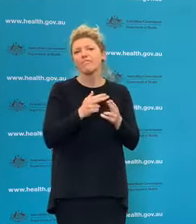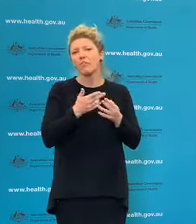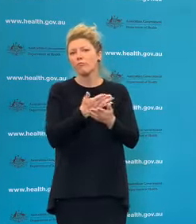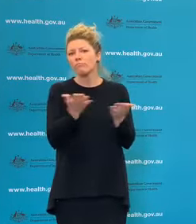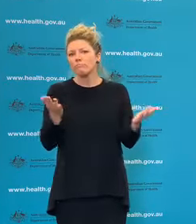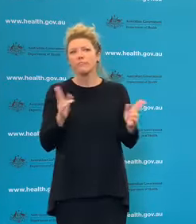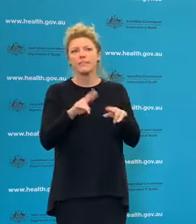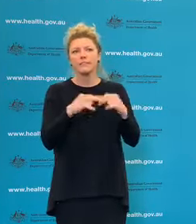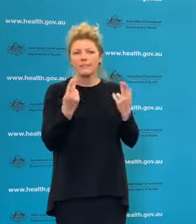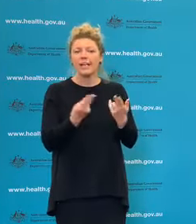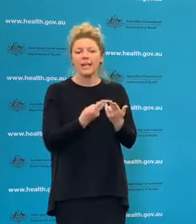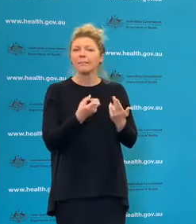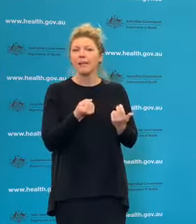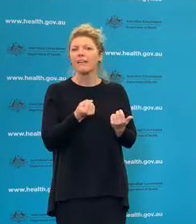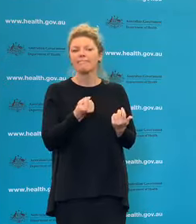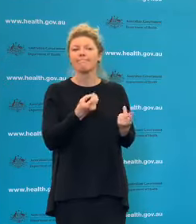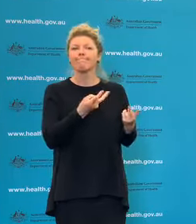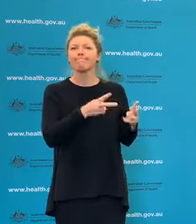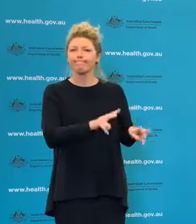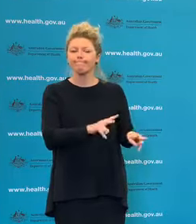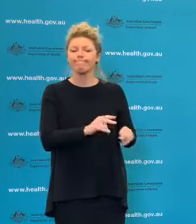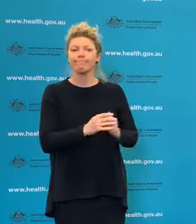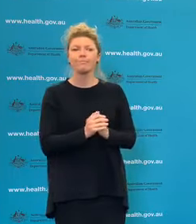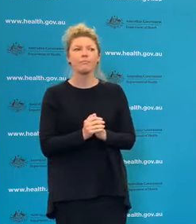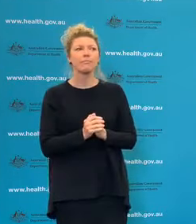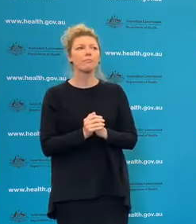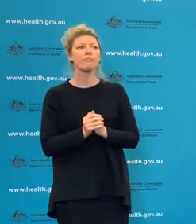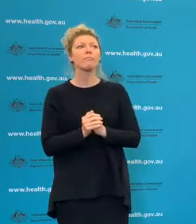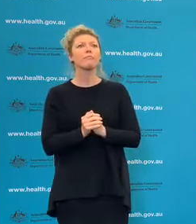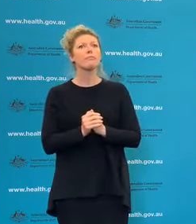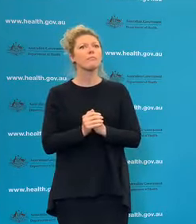who've lost loved ones. We are hearing reports from New South Wales in the